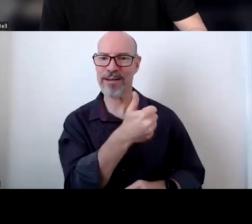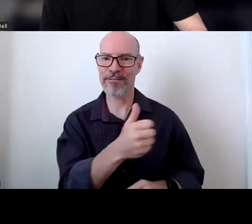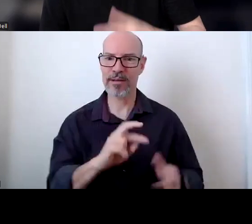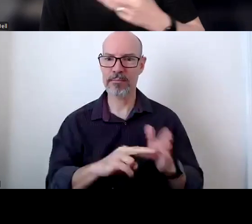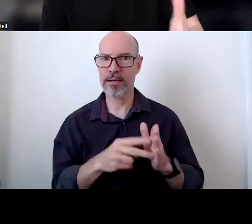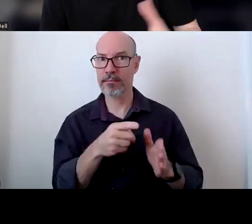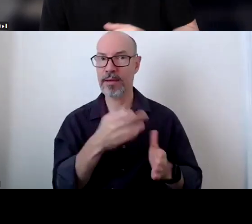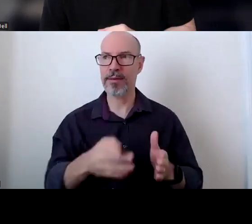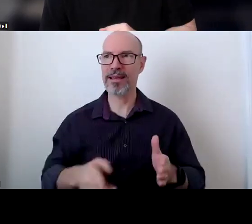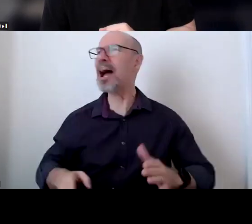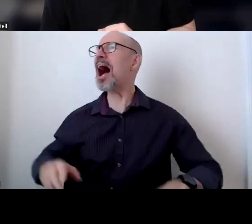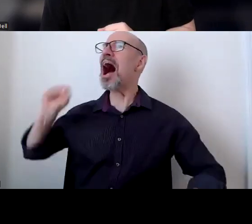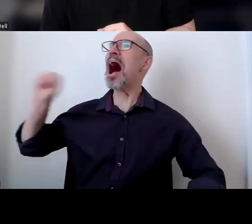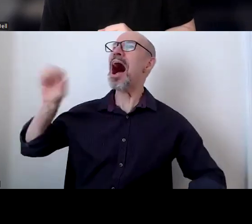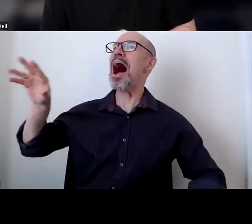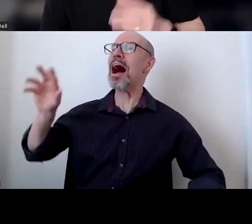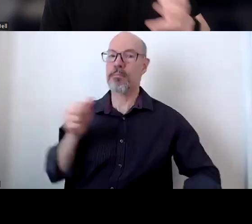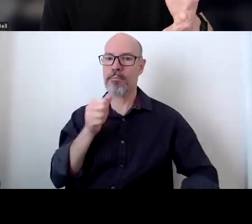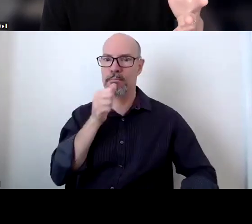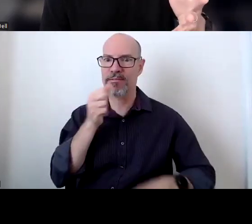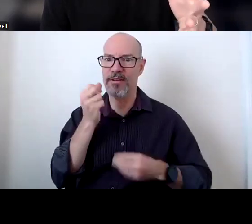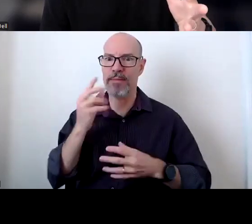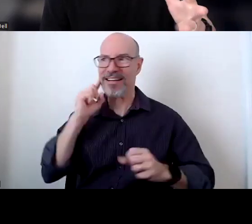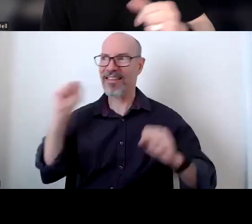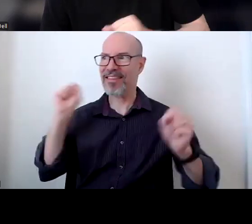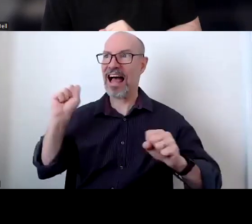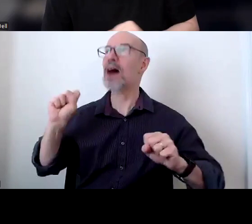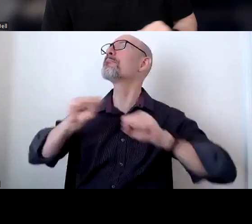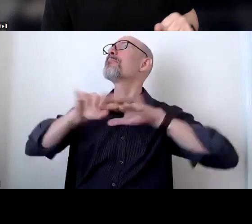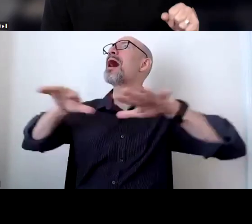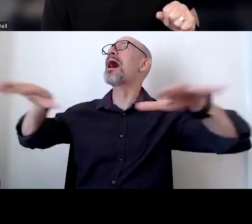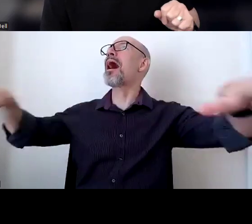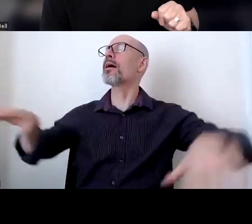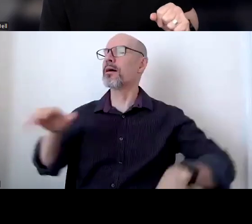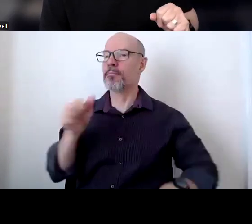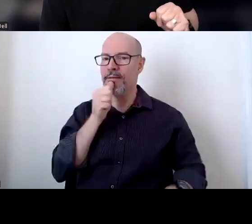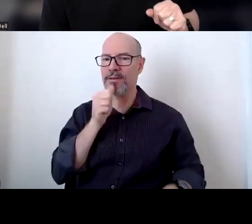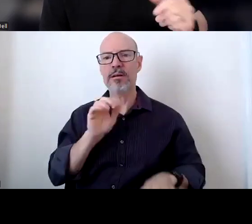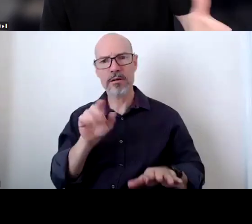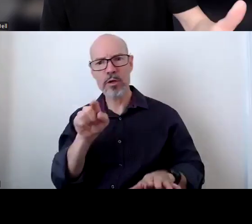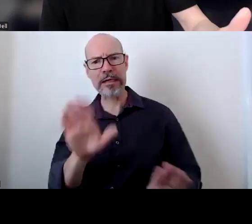might be violating their own speaking so loudly. That's a pro tip for all of